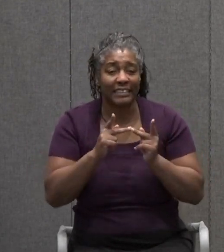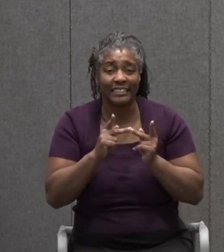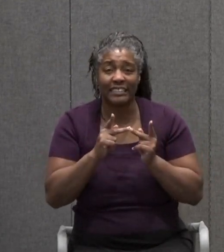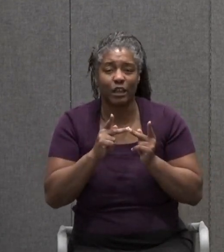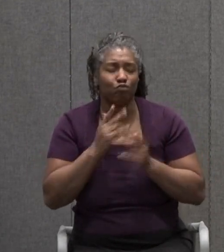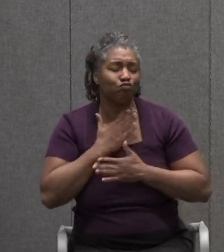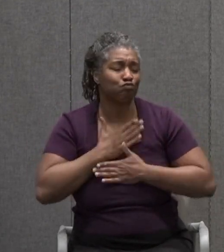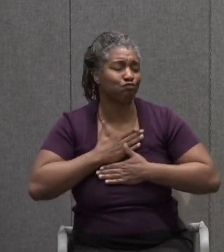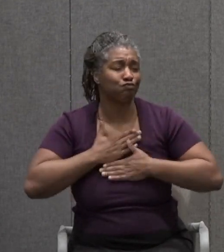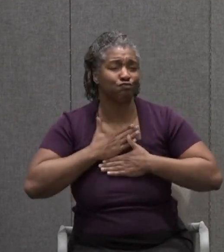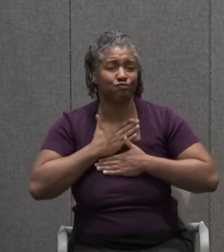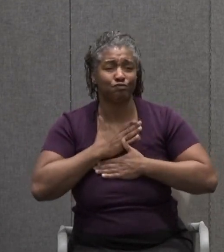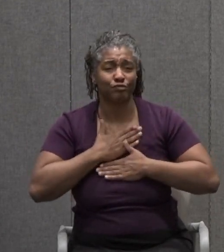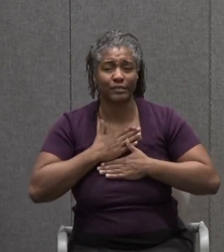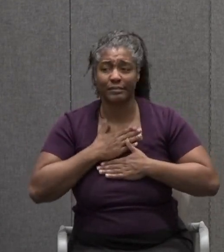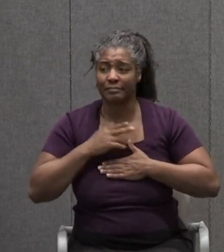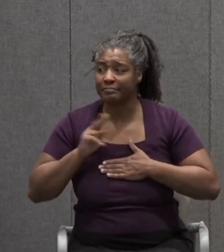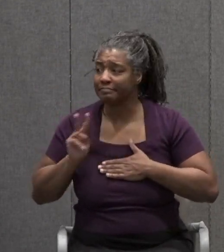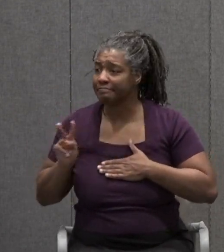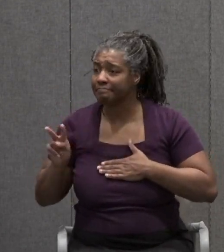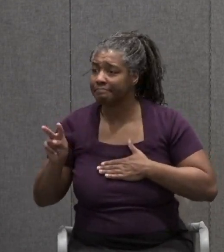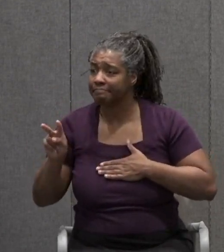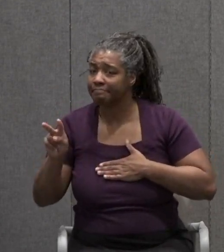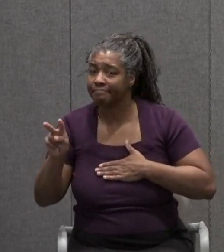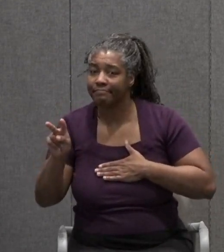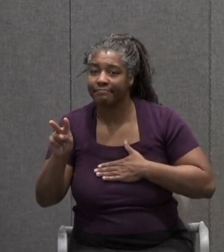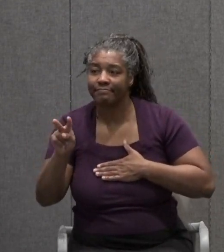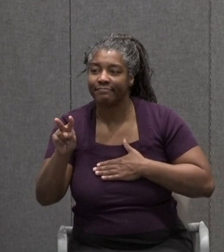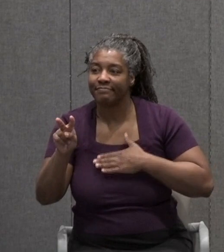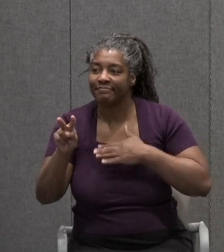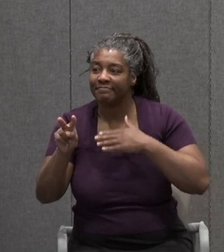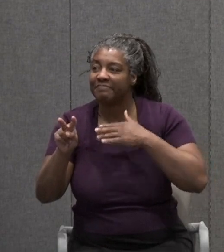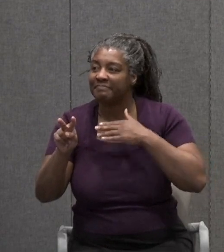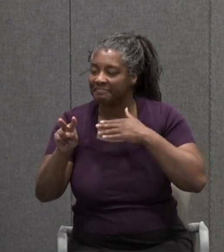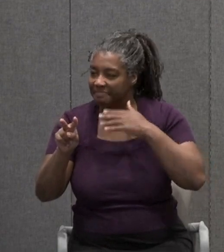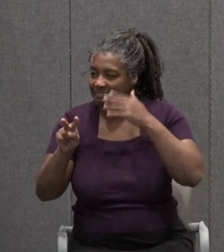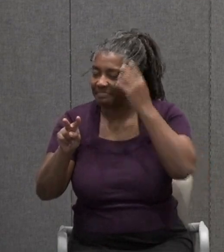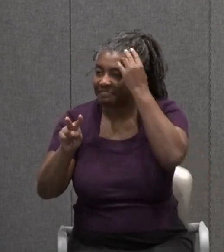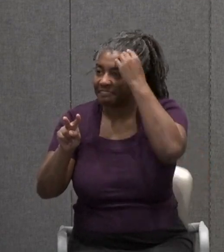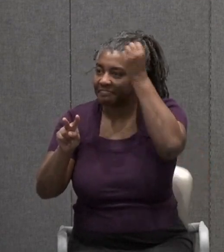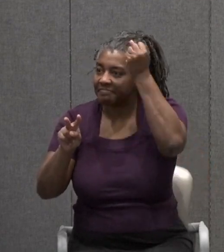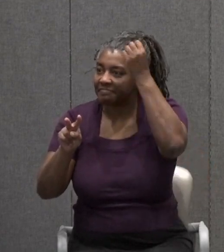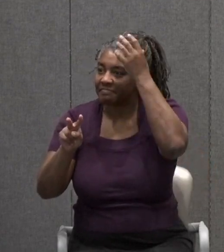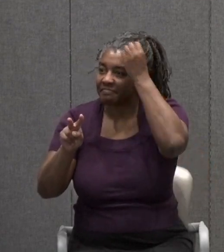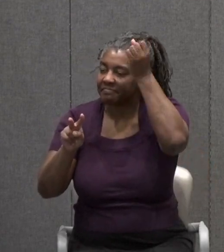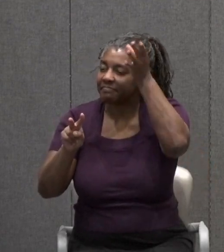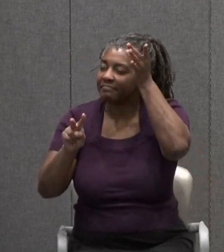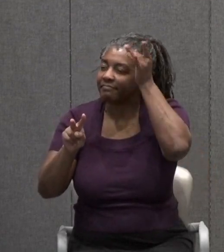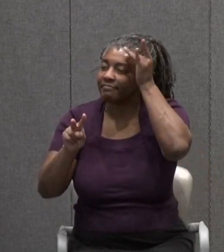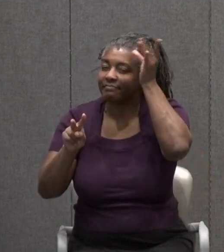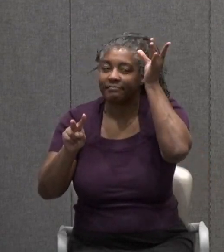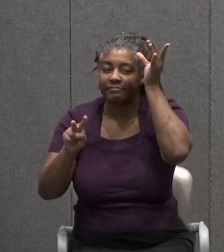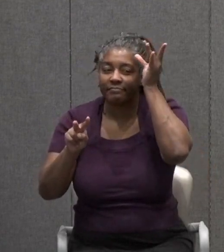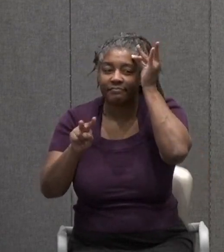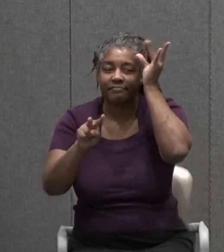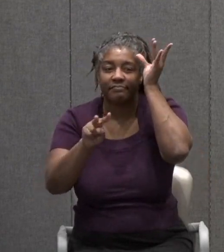And you even know some things you might move or add when you come back. This is your garden, you can do whatever you want here.